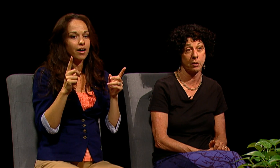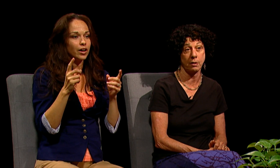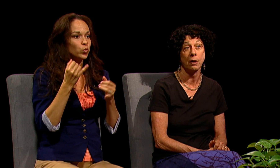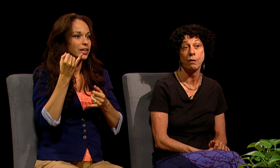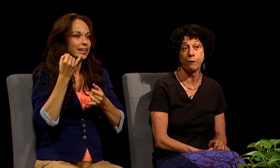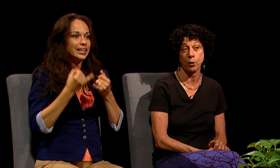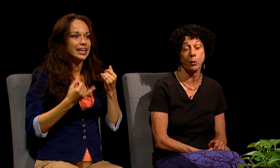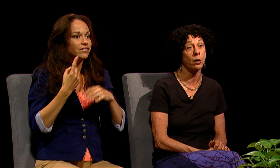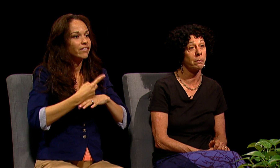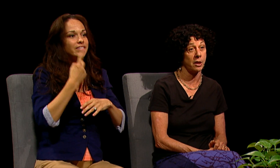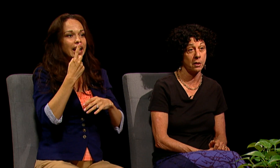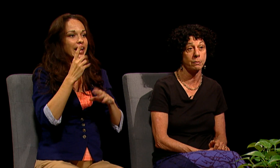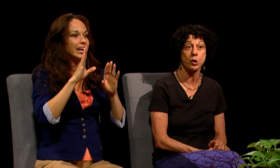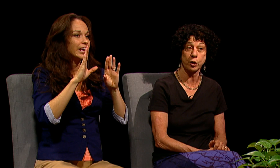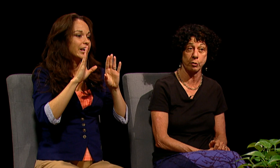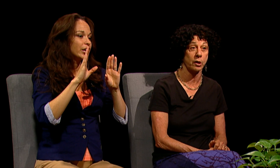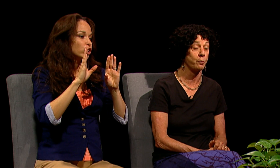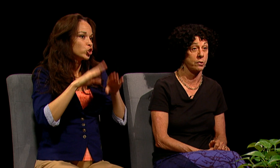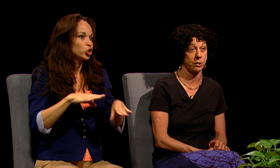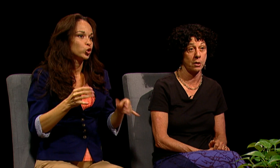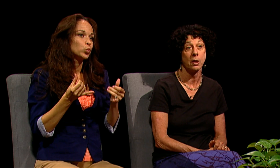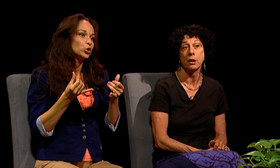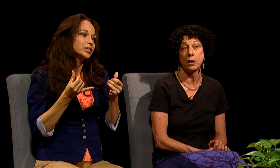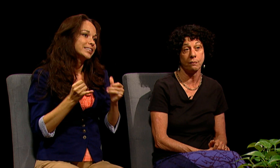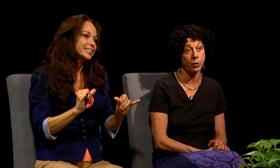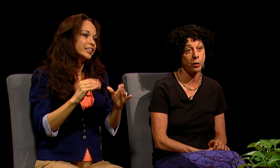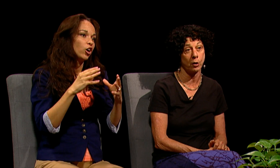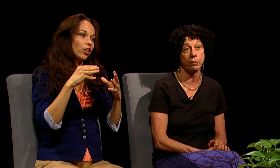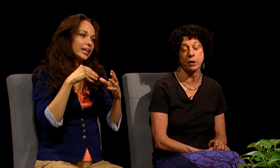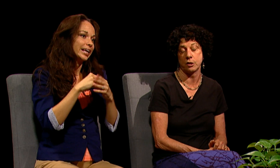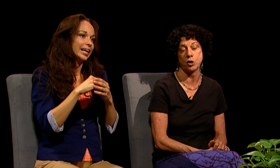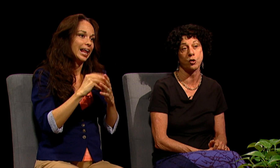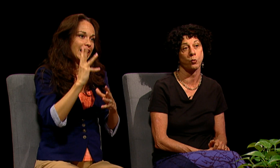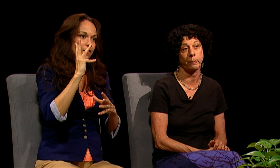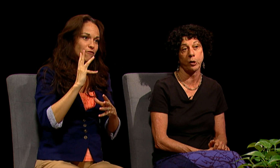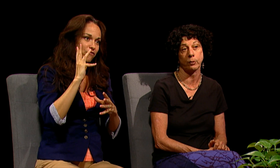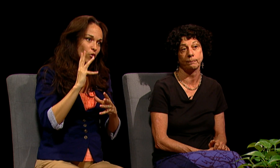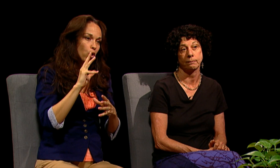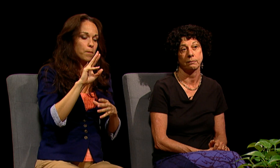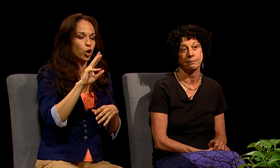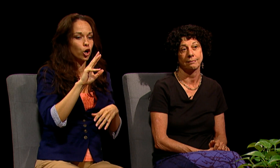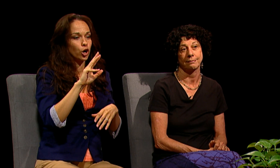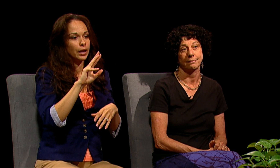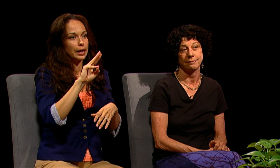IN A FORMER MEDIUM SECURITY PRISON, EVEN THOUGH, THE CONDITIONS WERE BETTER.